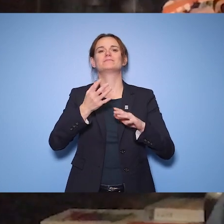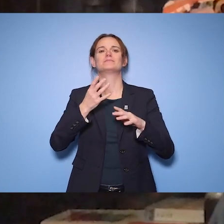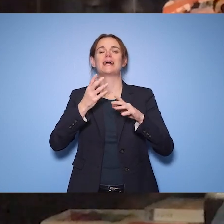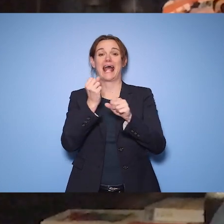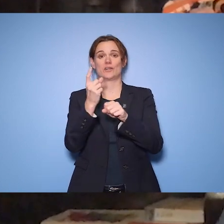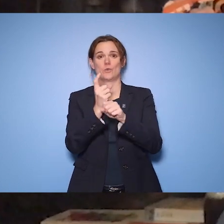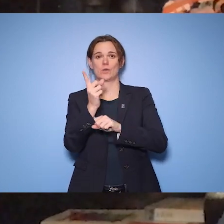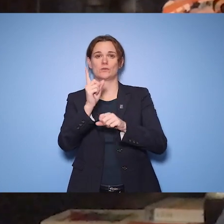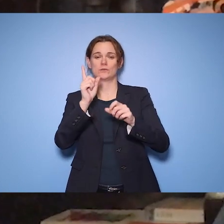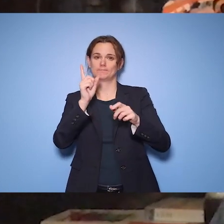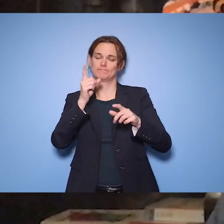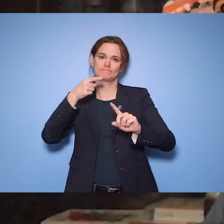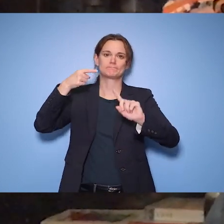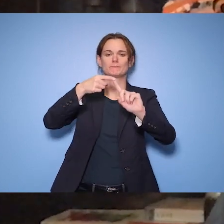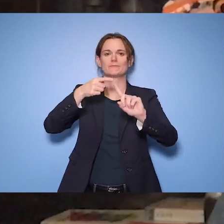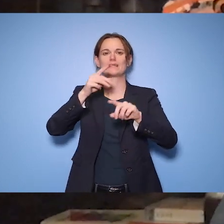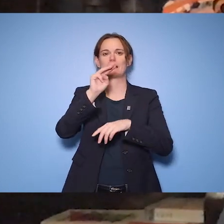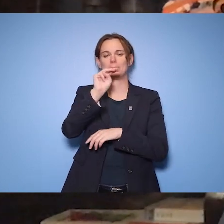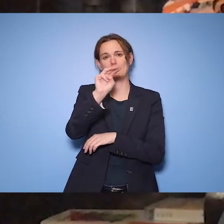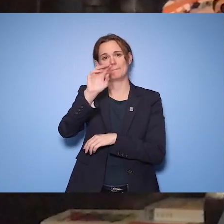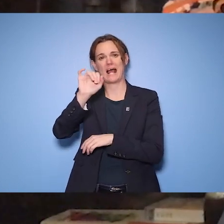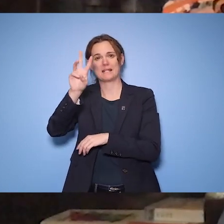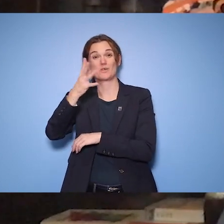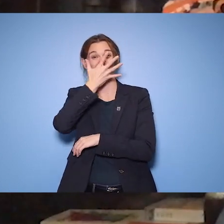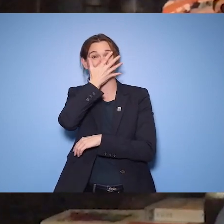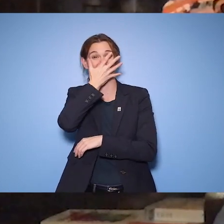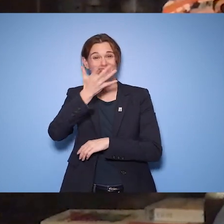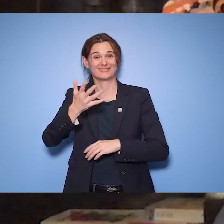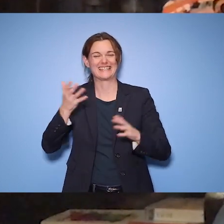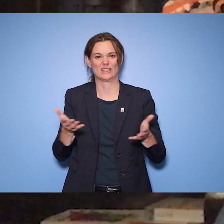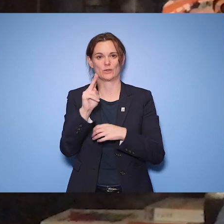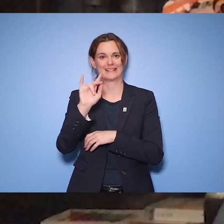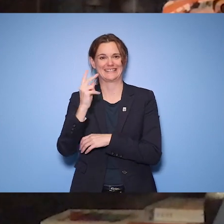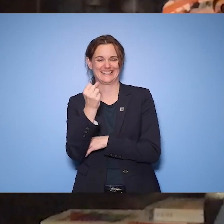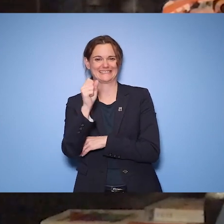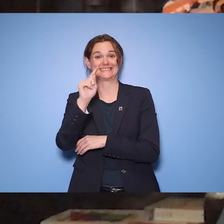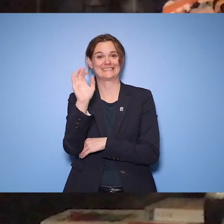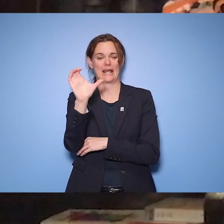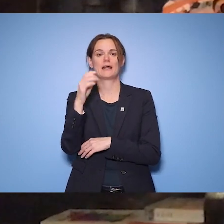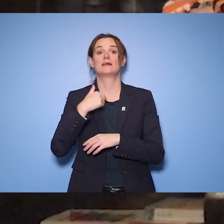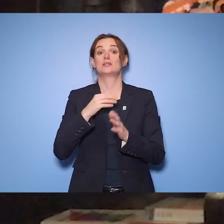murdered Indigenous women, where my Mi'kmaq studies students created informational and